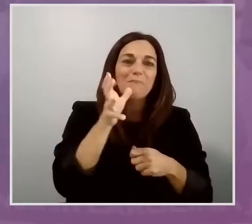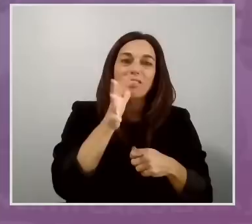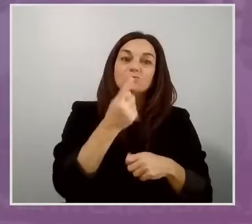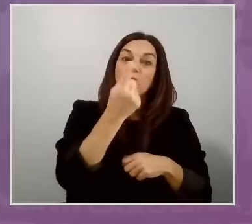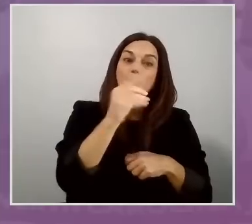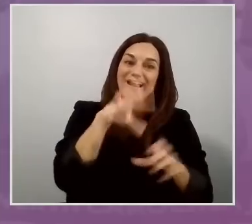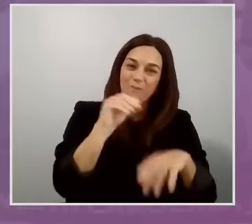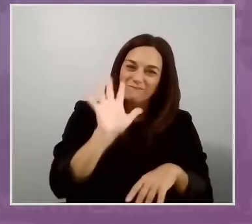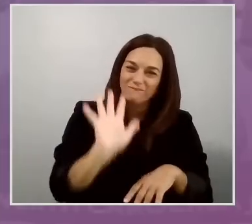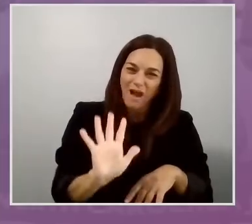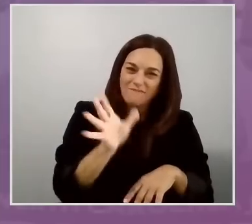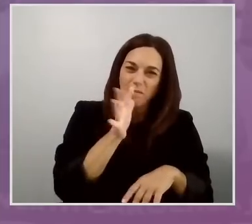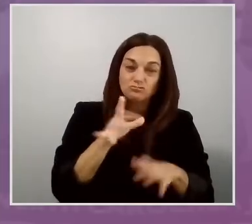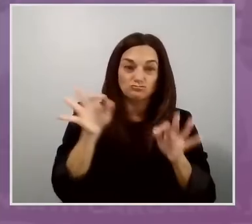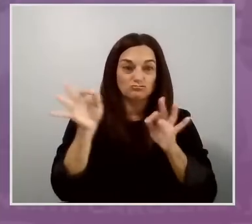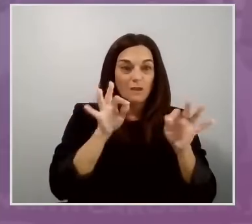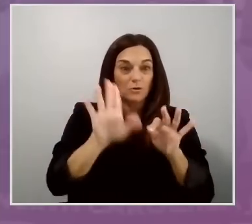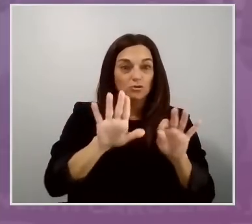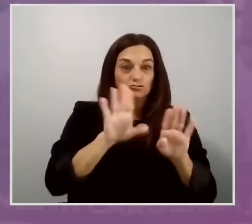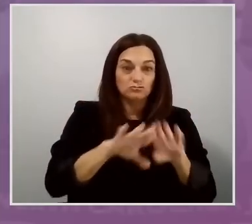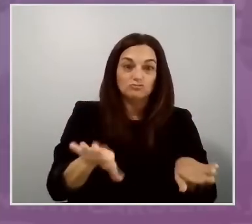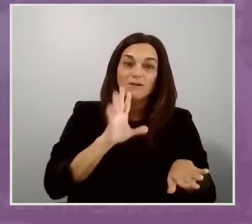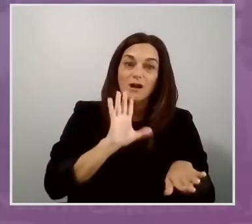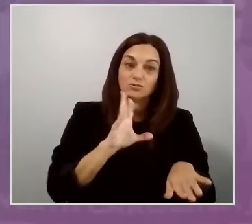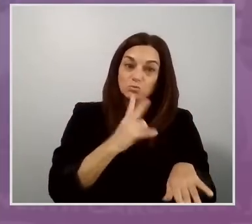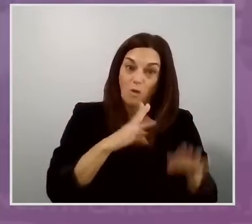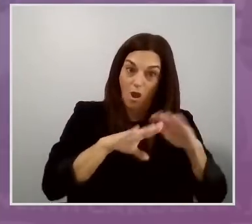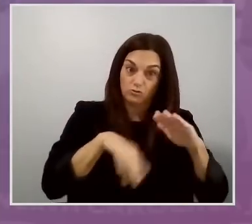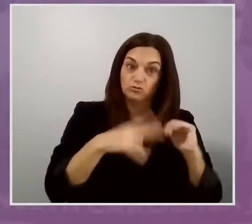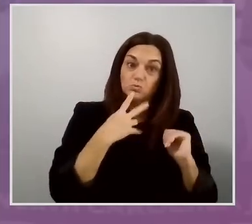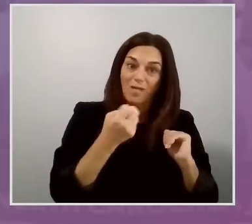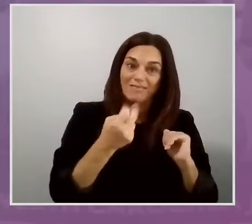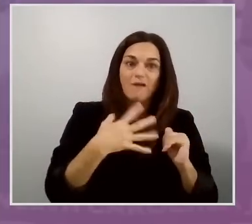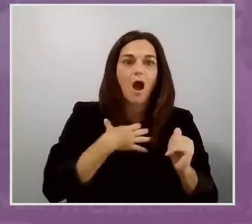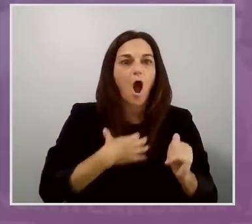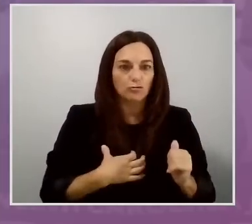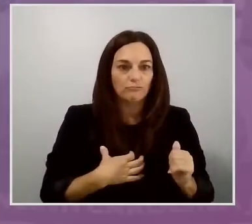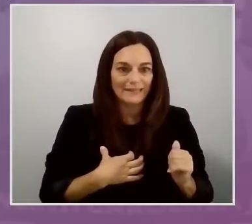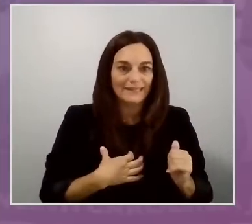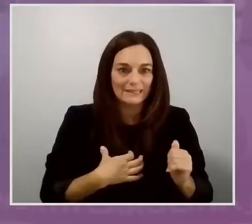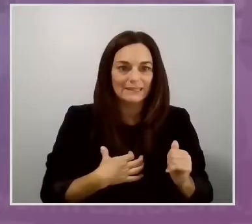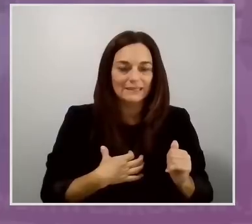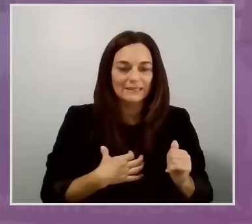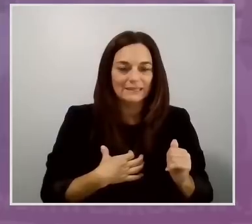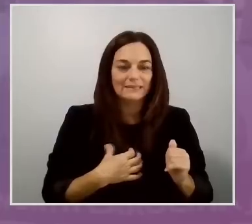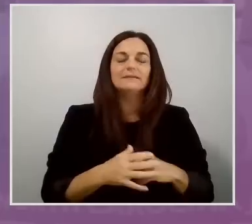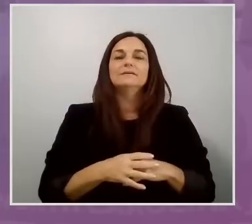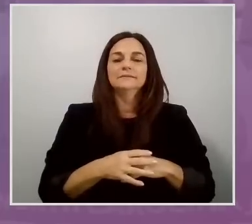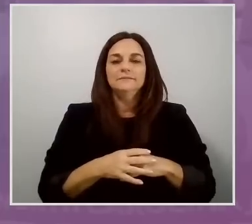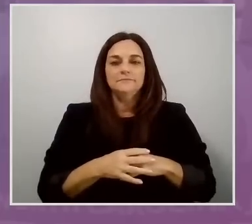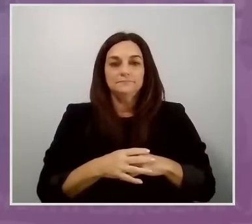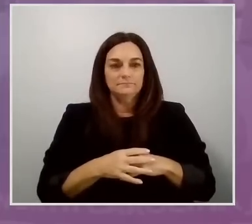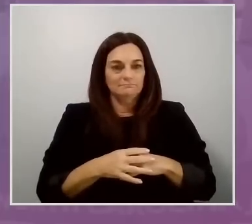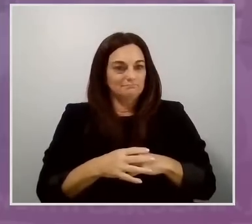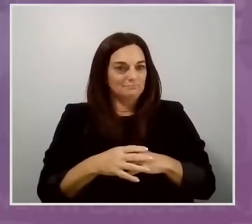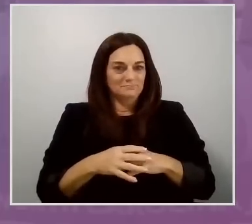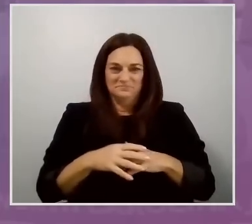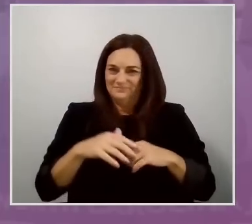LEFT. MOTHERS, I SAW A NUMBER OF MOTHERS, ONE IN FIVE MOTHERS IS DESCRIBING HER CHILDREN UNDER THE AGE OF 12 AS BEING